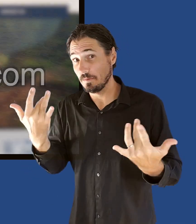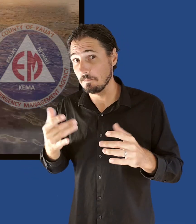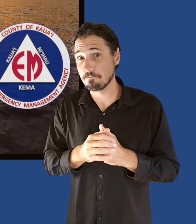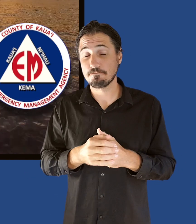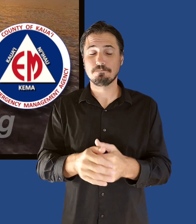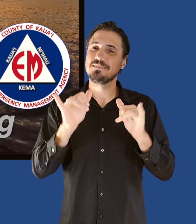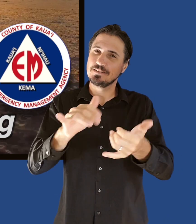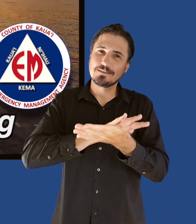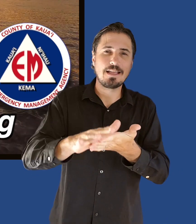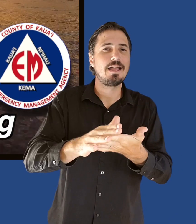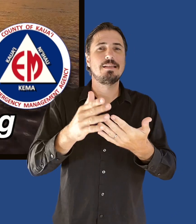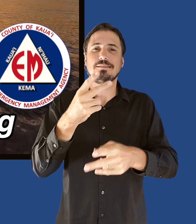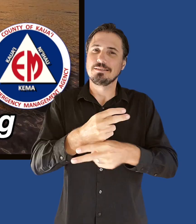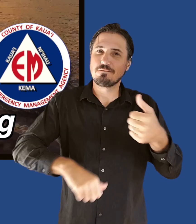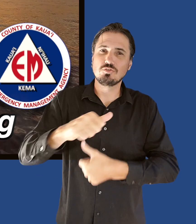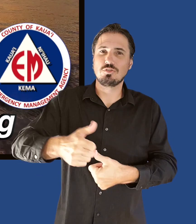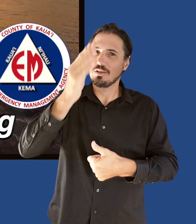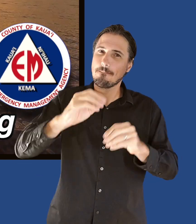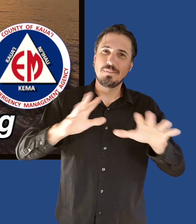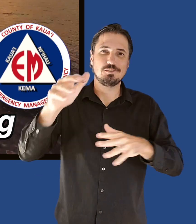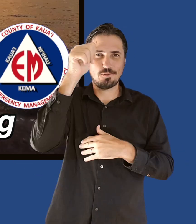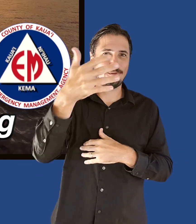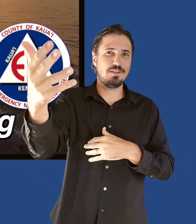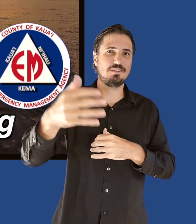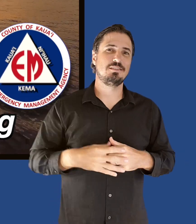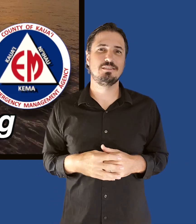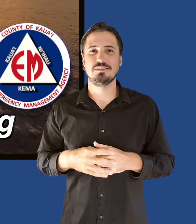Be kind, take care of one another. God Bless and Aloha!